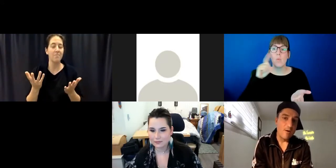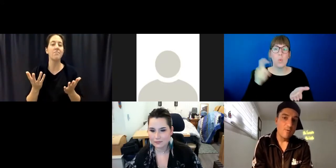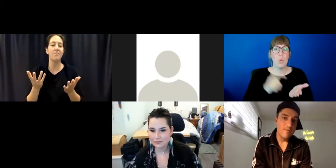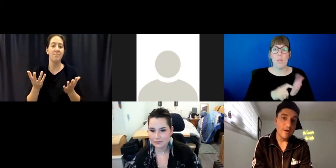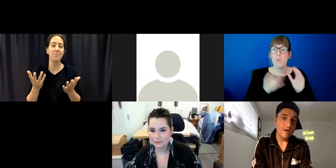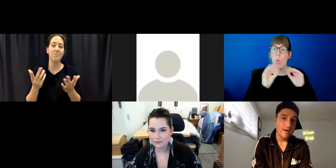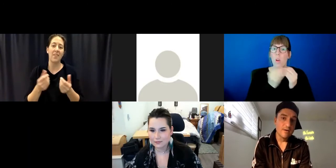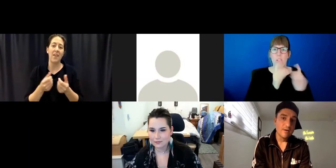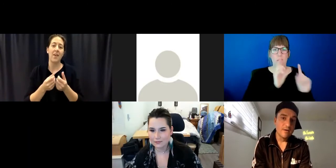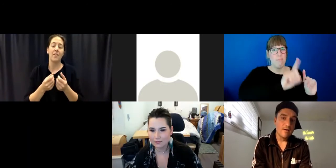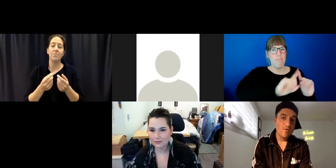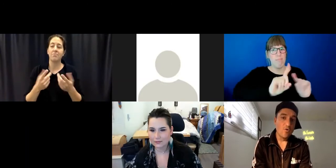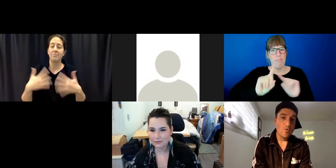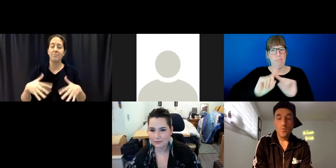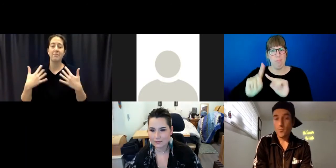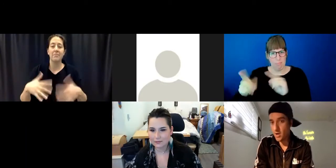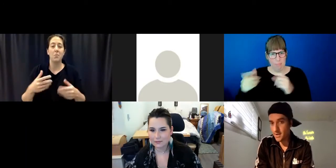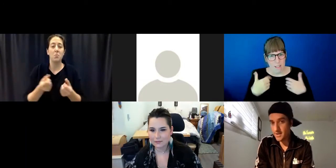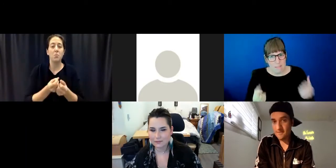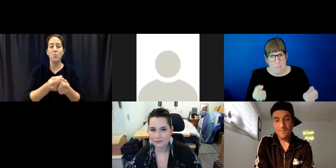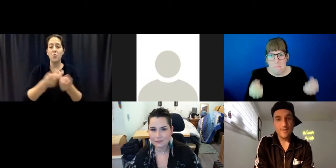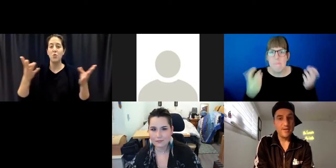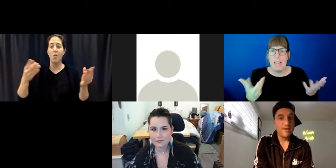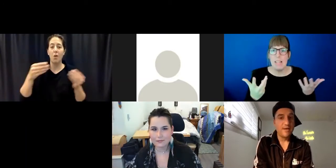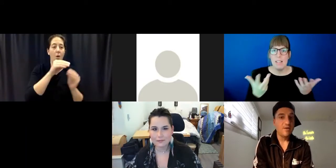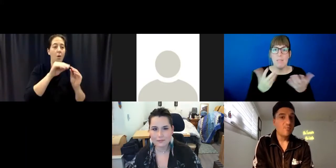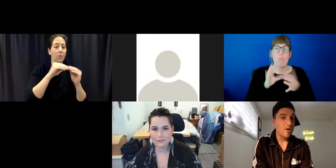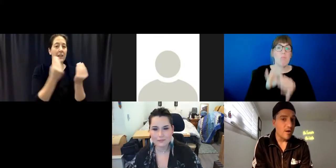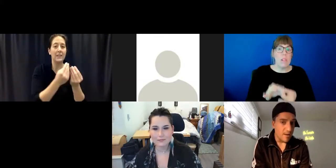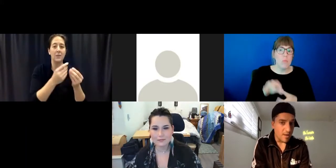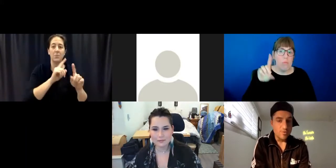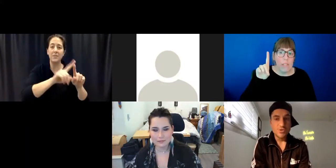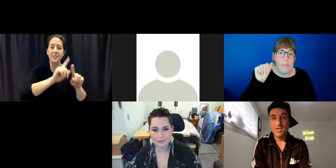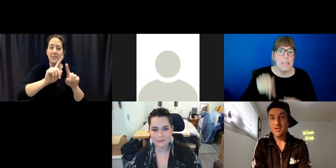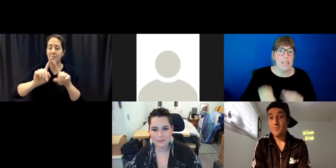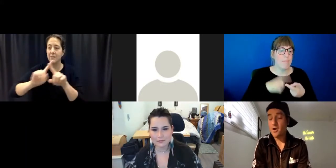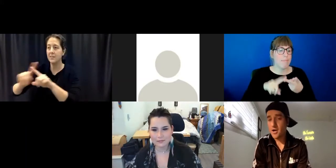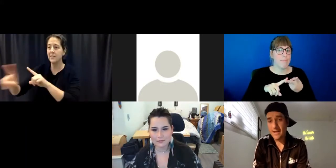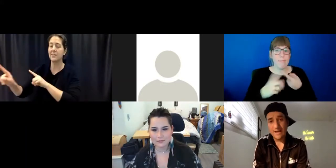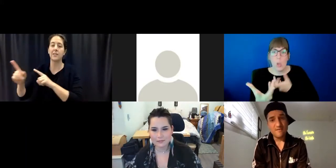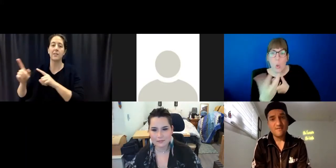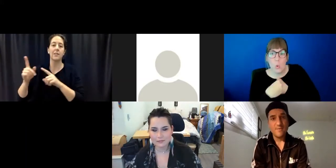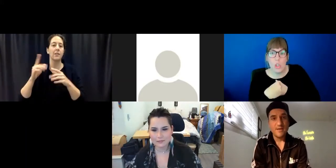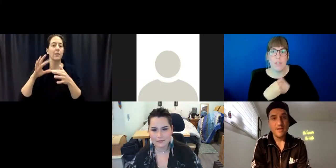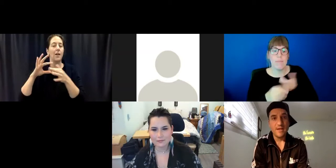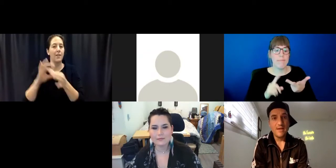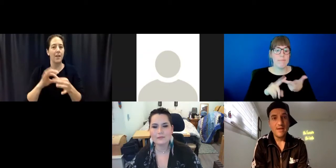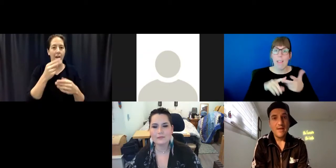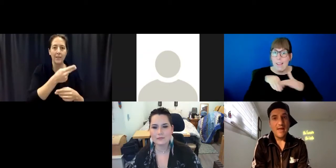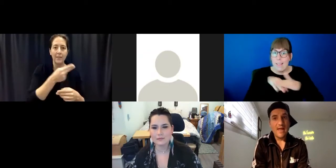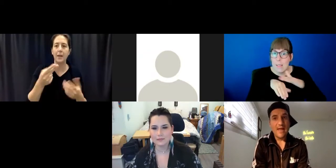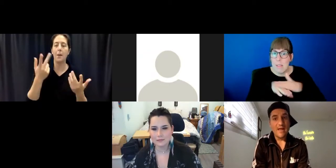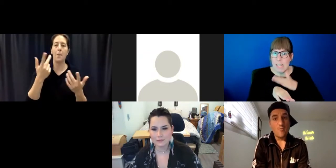OUT THERE REGARDING DISABILITY, REGARDING INCLUSION, REGARDING ACCESSIBILITY AND WE'RE